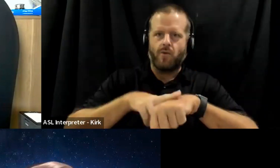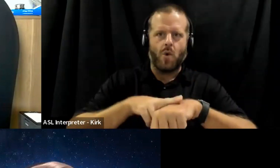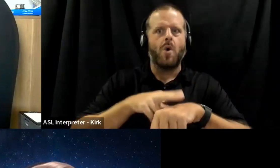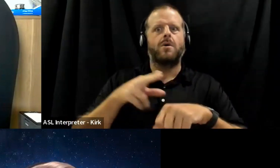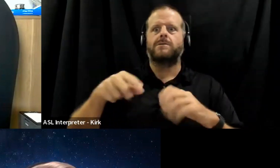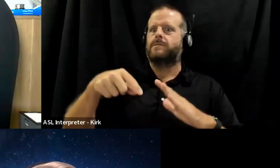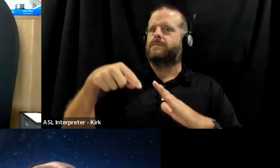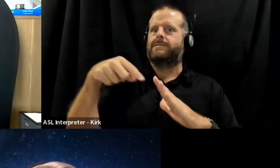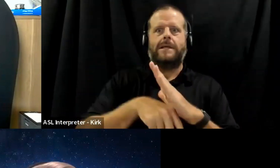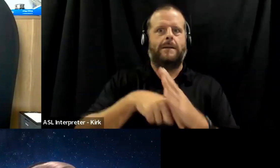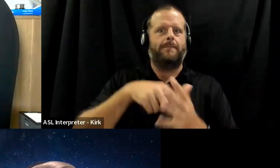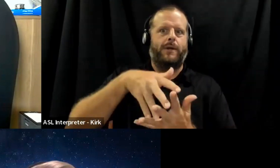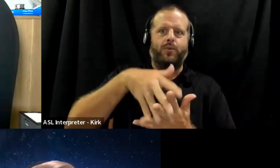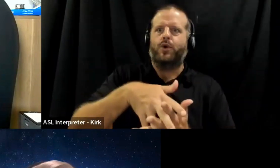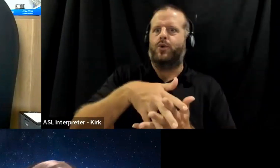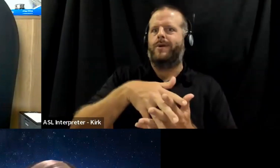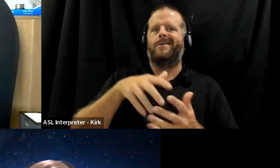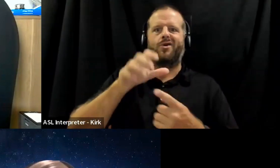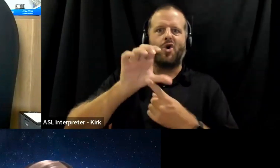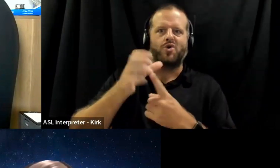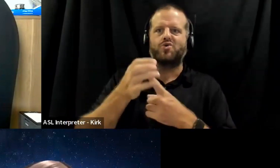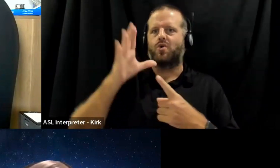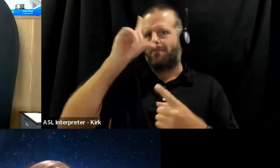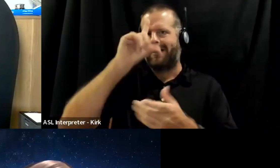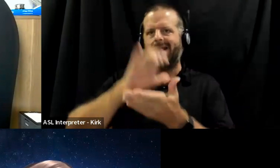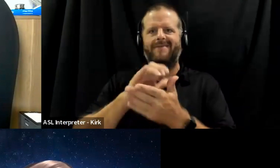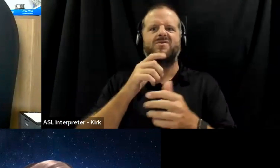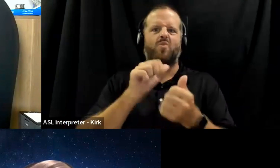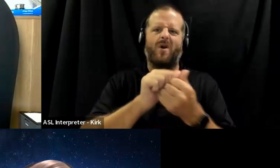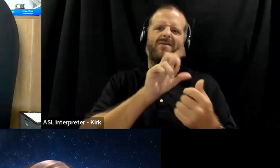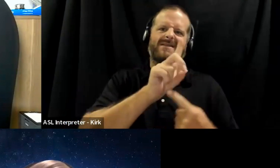cultural beliefs around disability and blindness